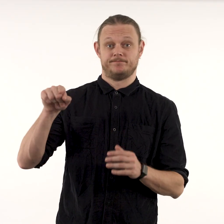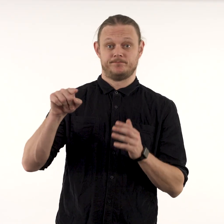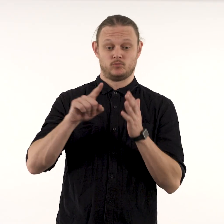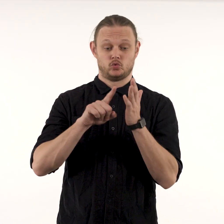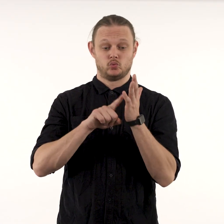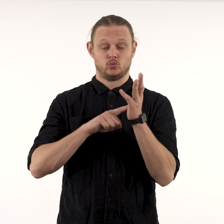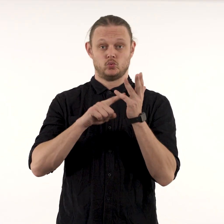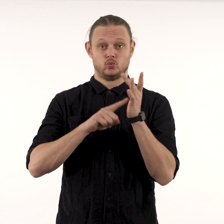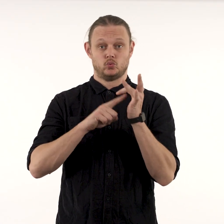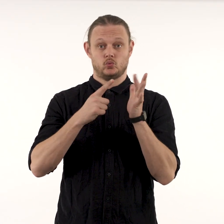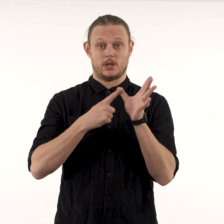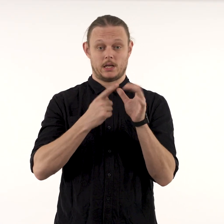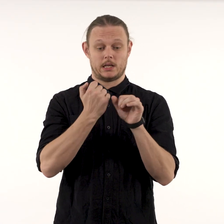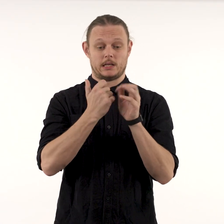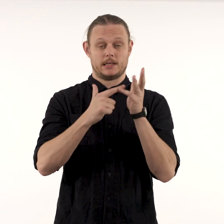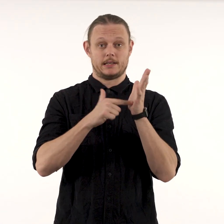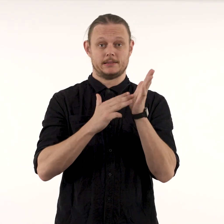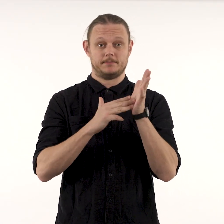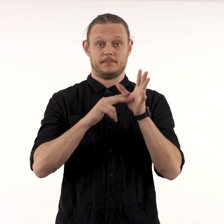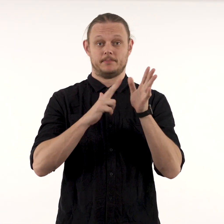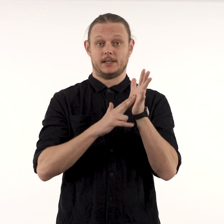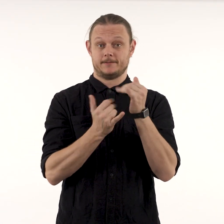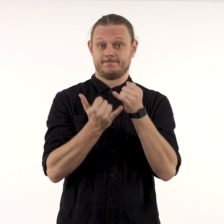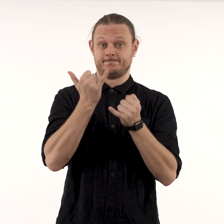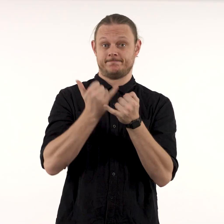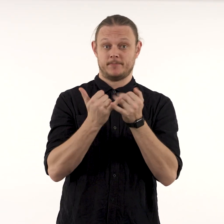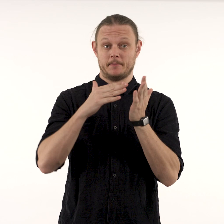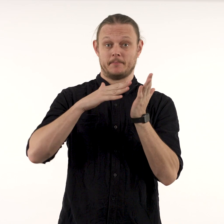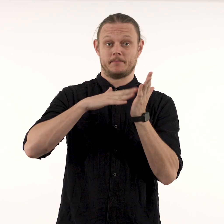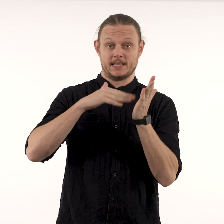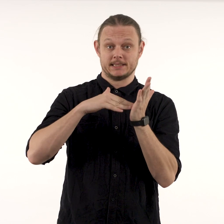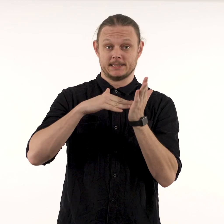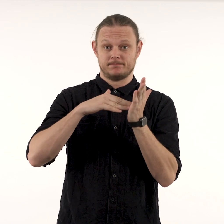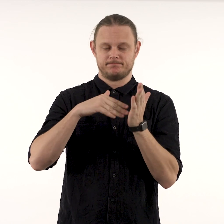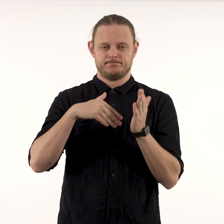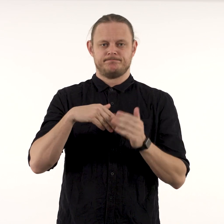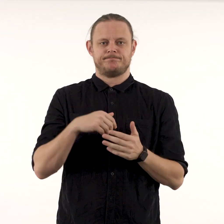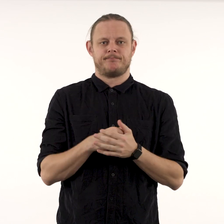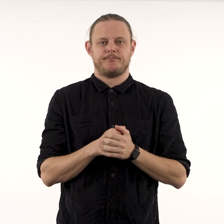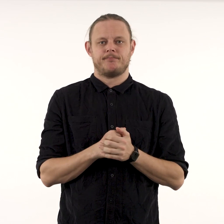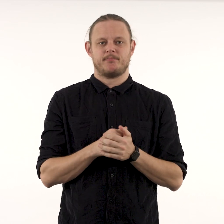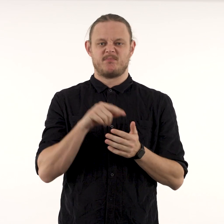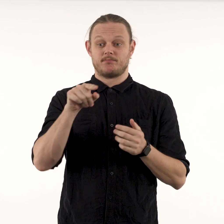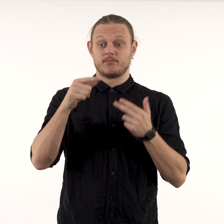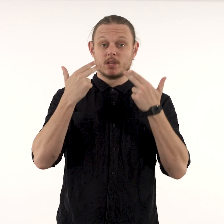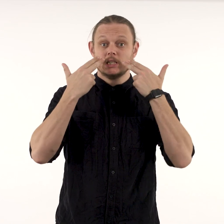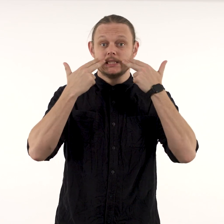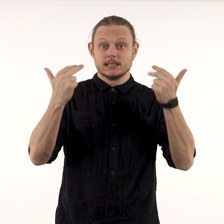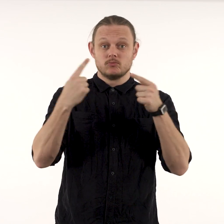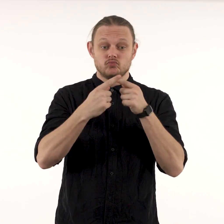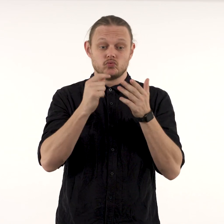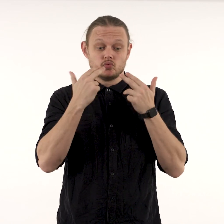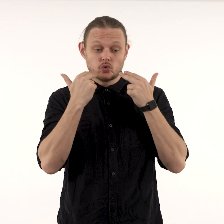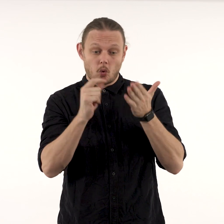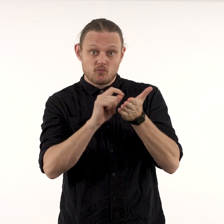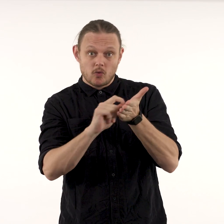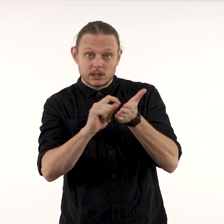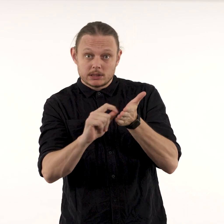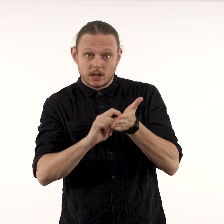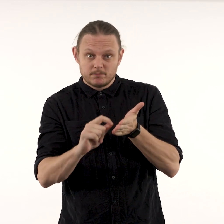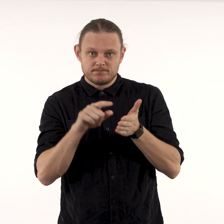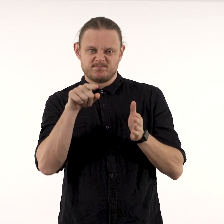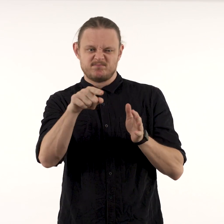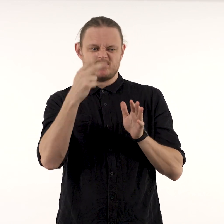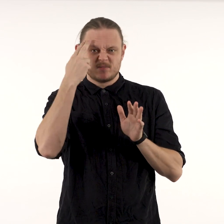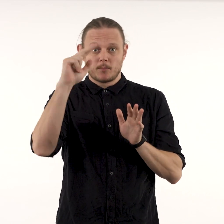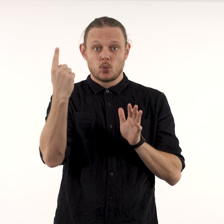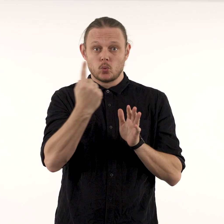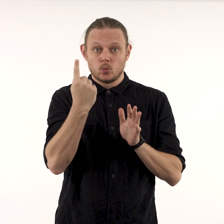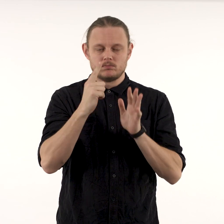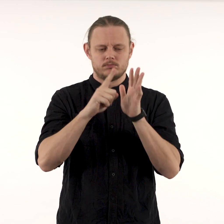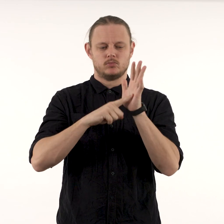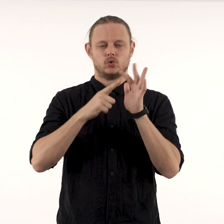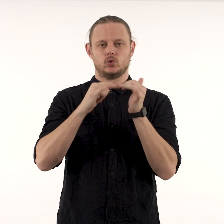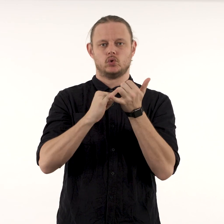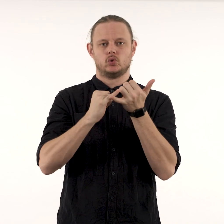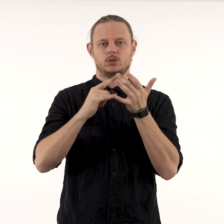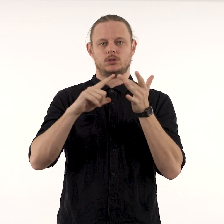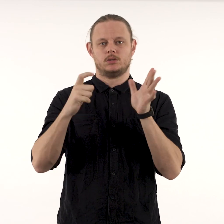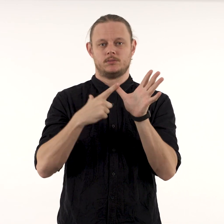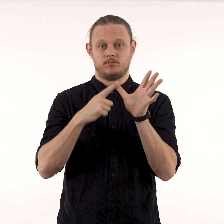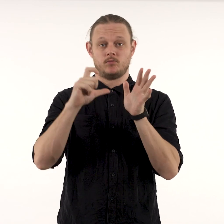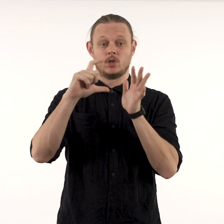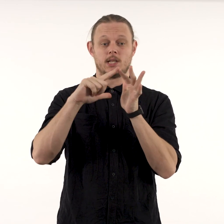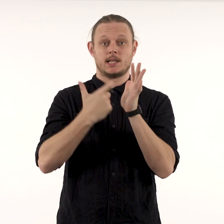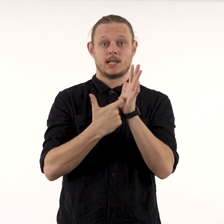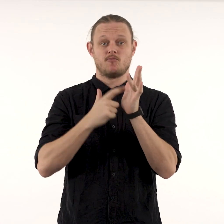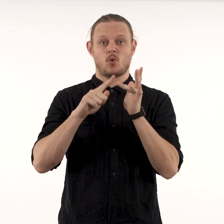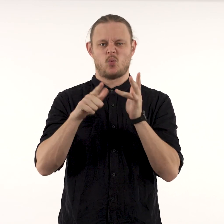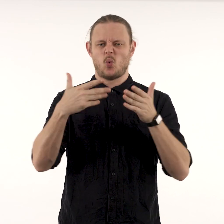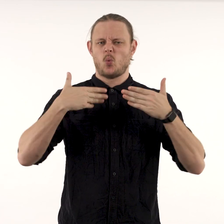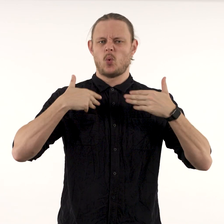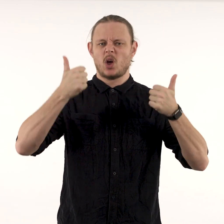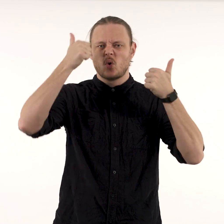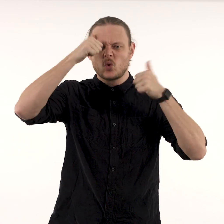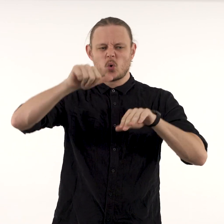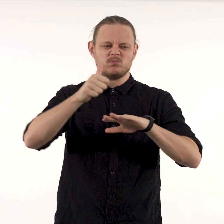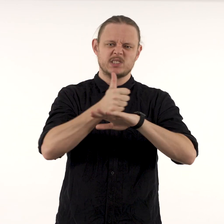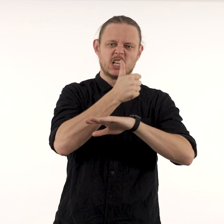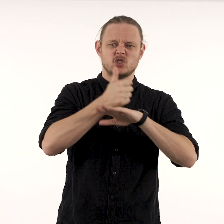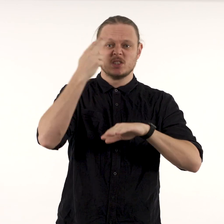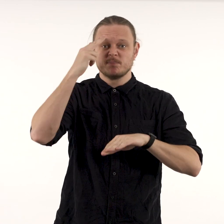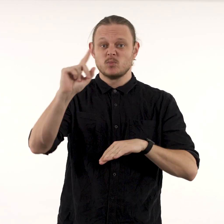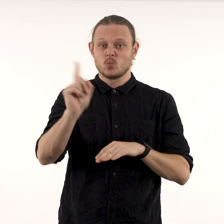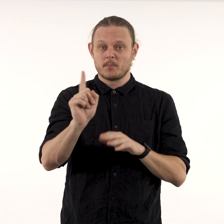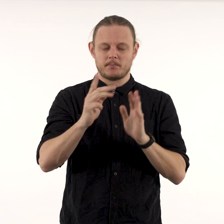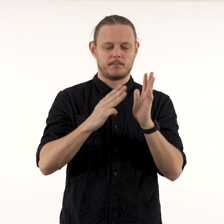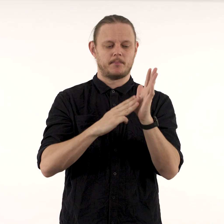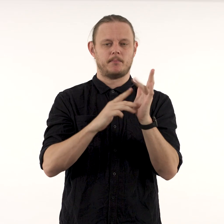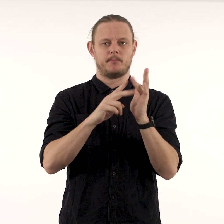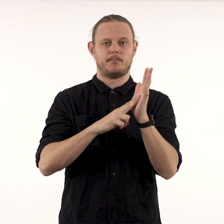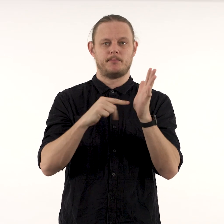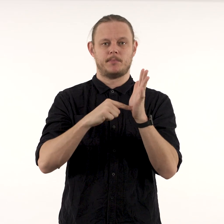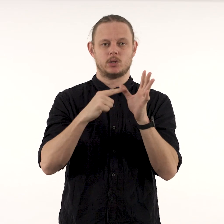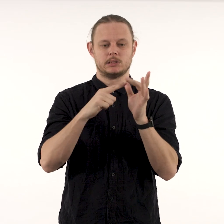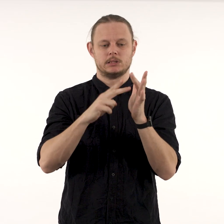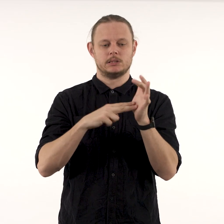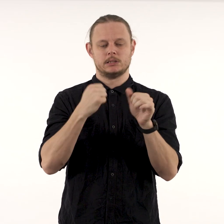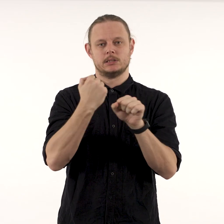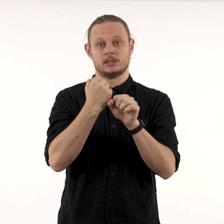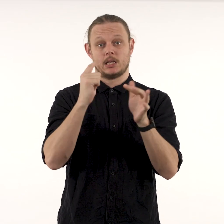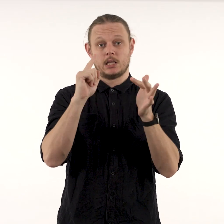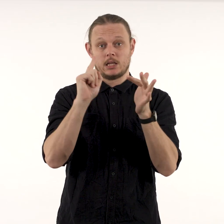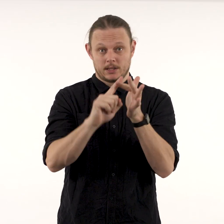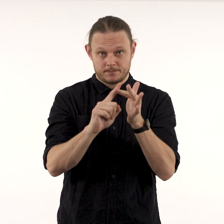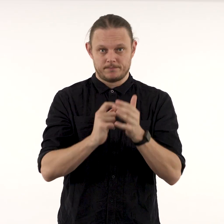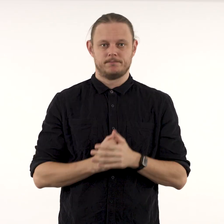The subject of Julia Gutman's painting is singer-songwriter Jessica Cerro, best known by their stage name Montaigne.